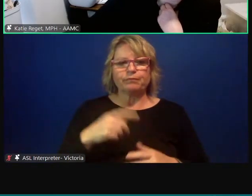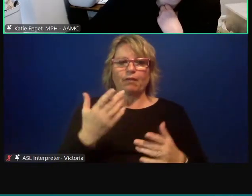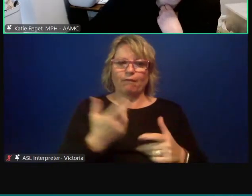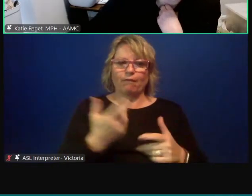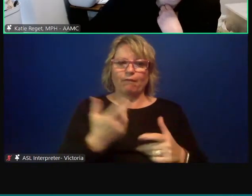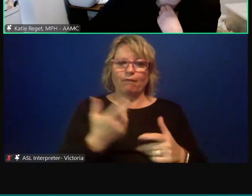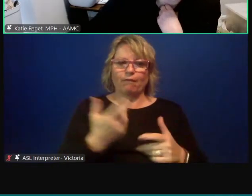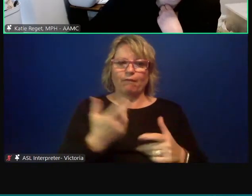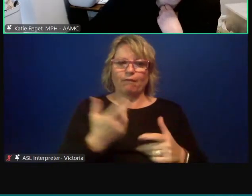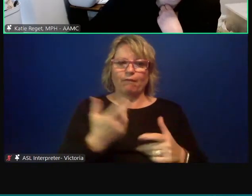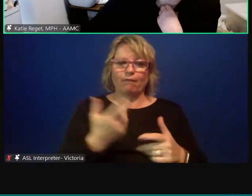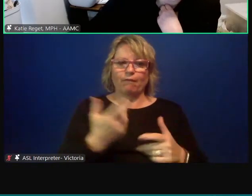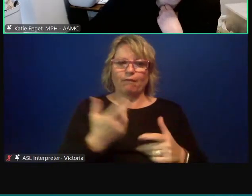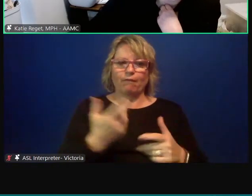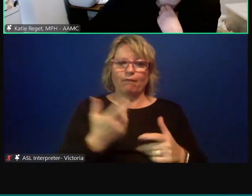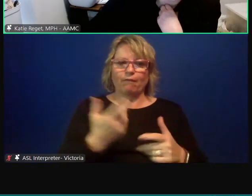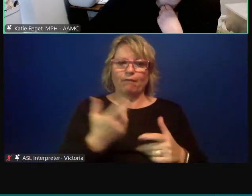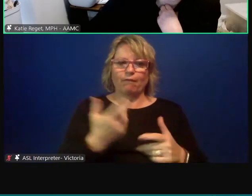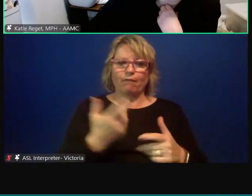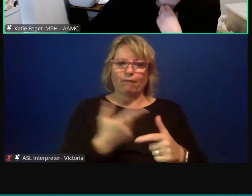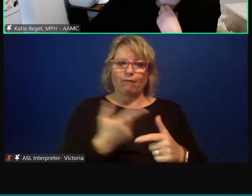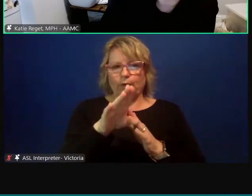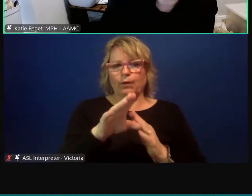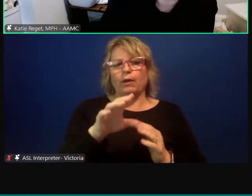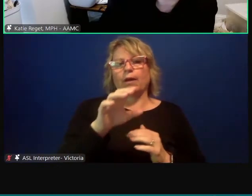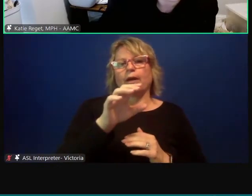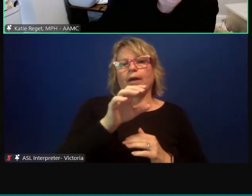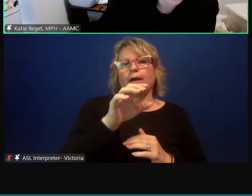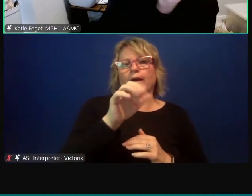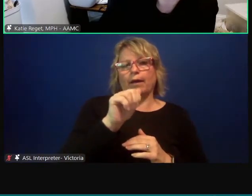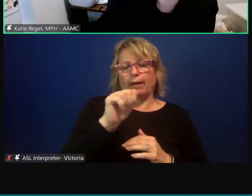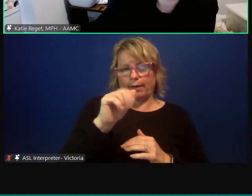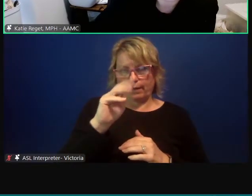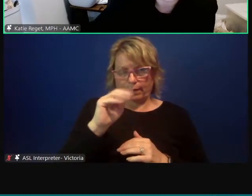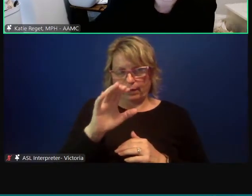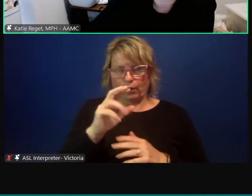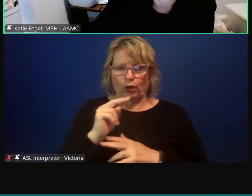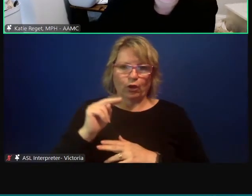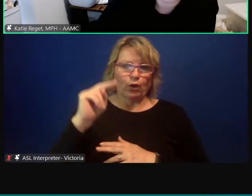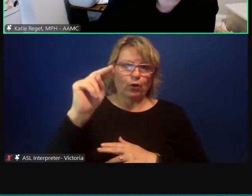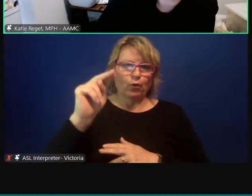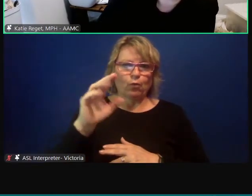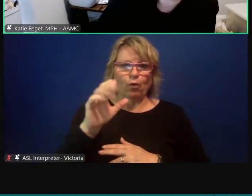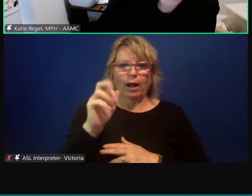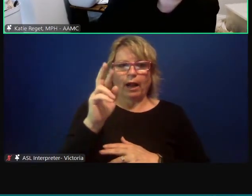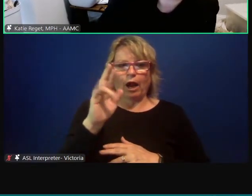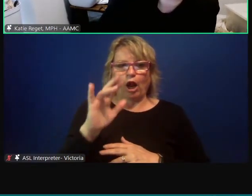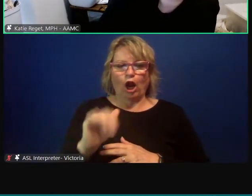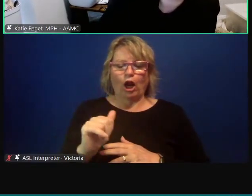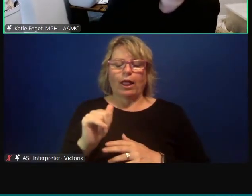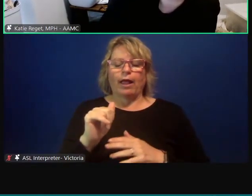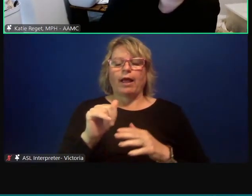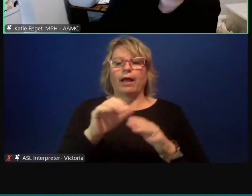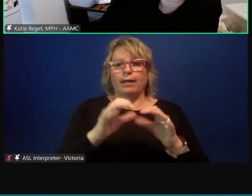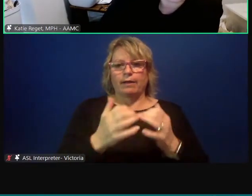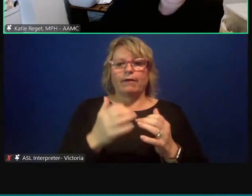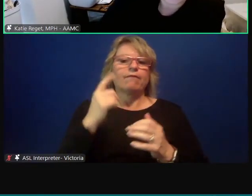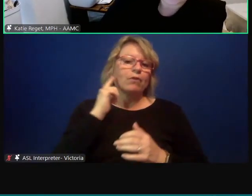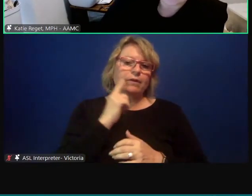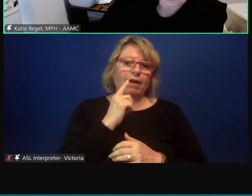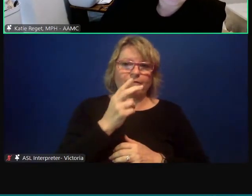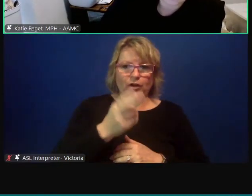co-development health, the Northern Carolina Division of Services for Deaf and Hard of Hearing.